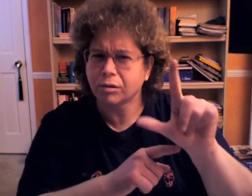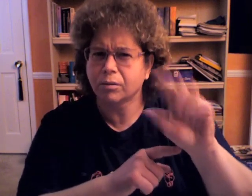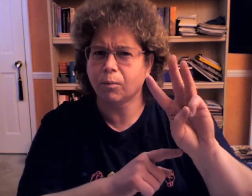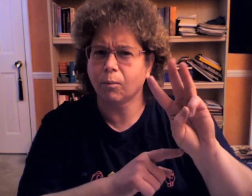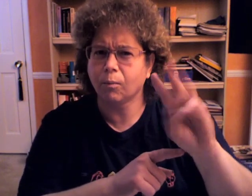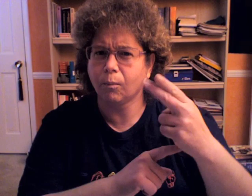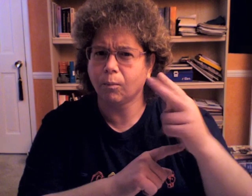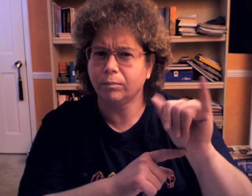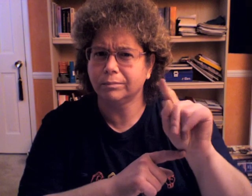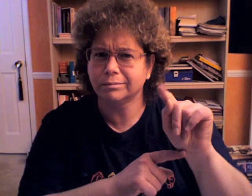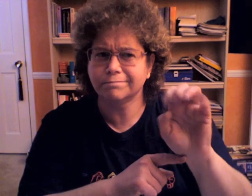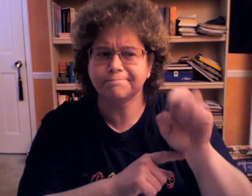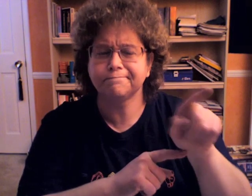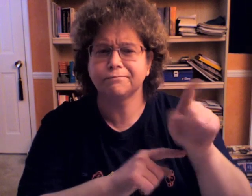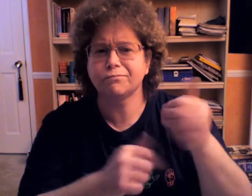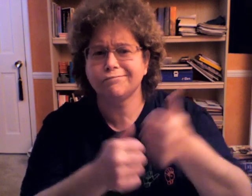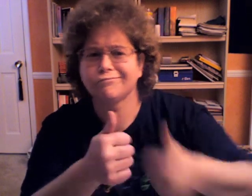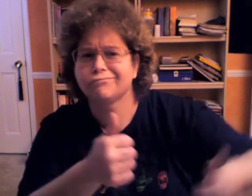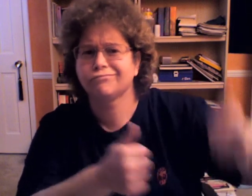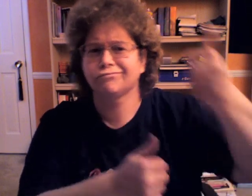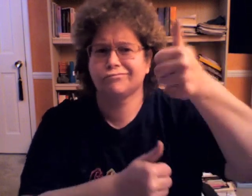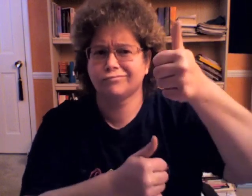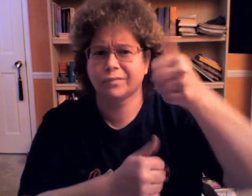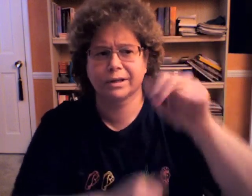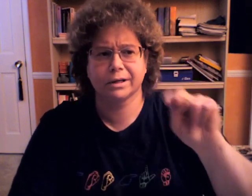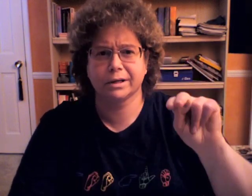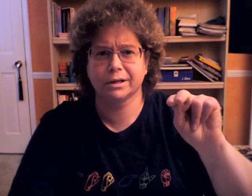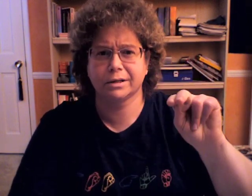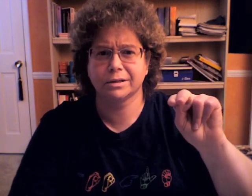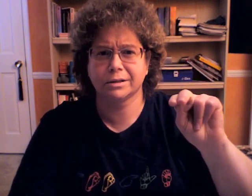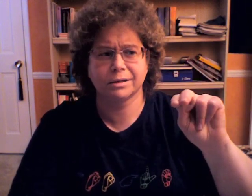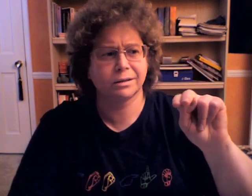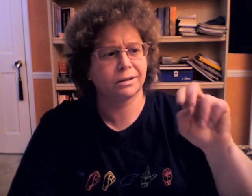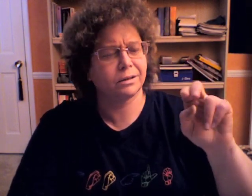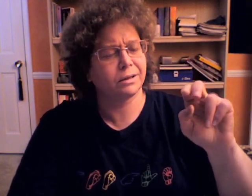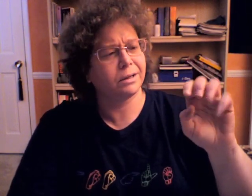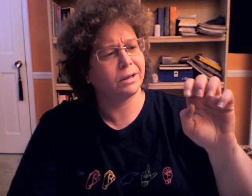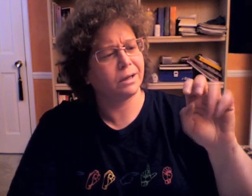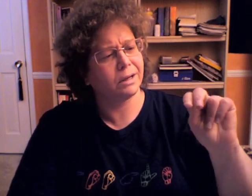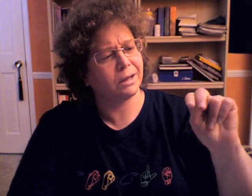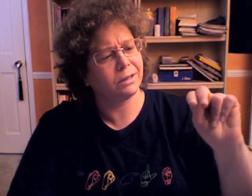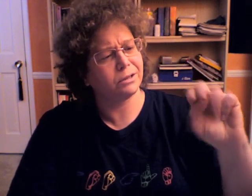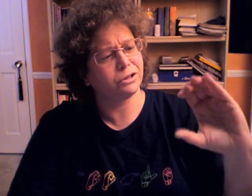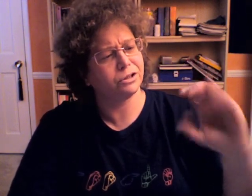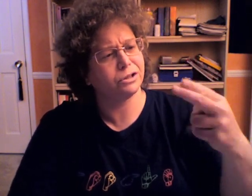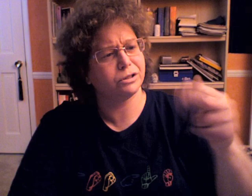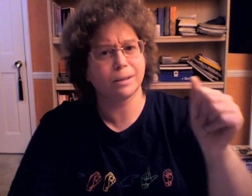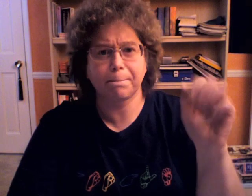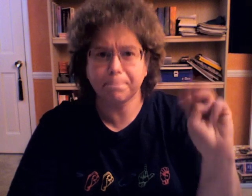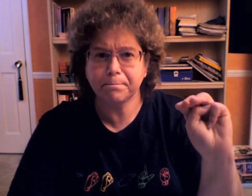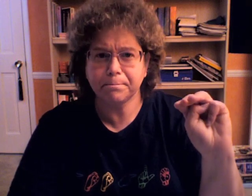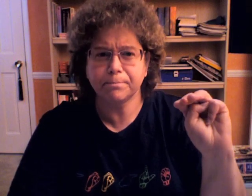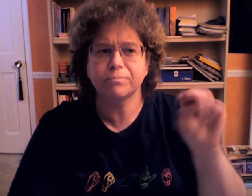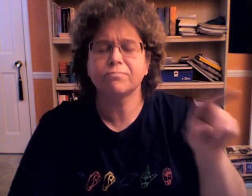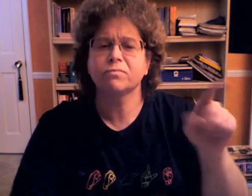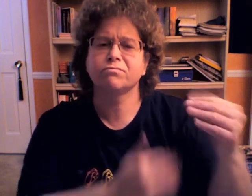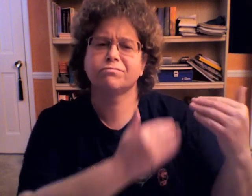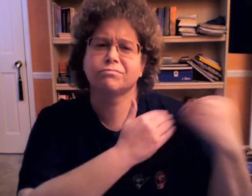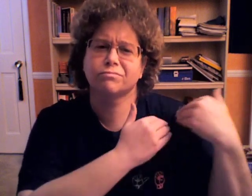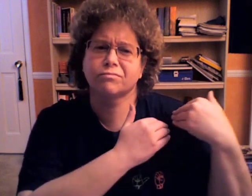White - he is the head of National Center for Hearing Assessment and Management (NCHAM) and is responsible for